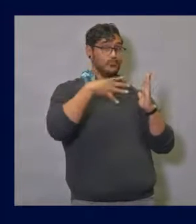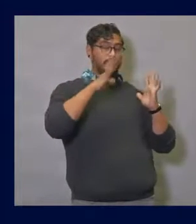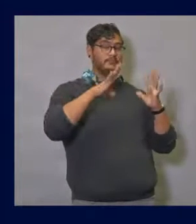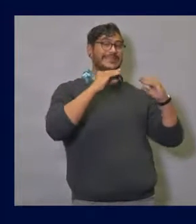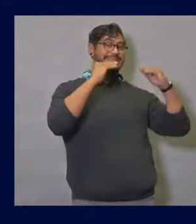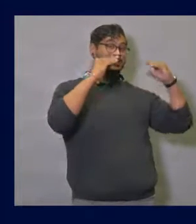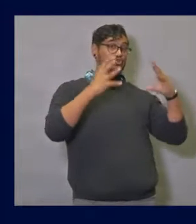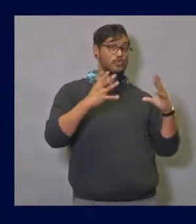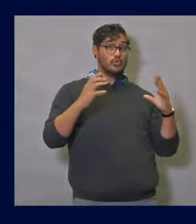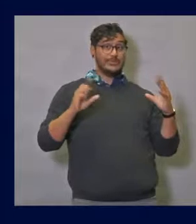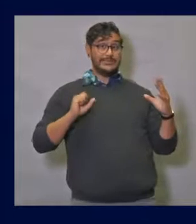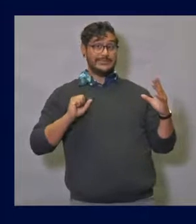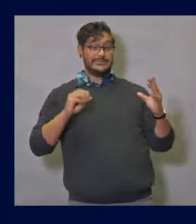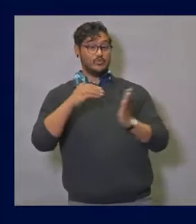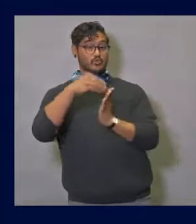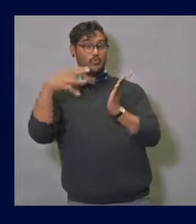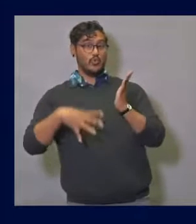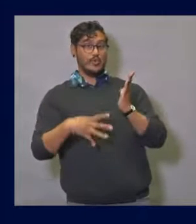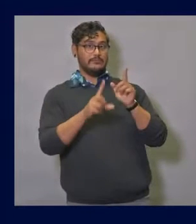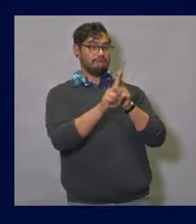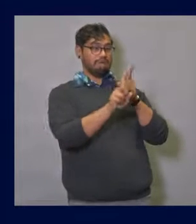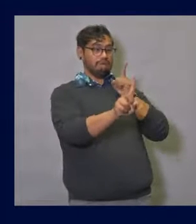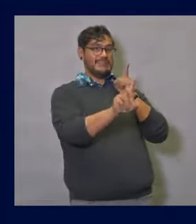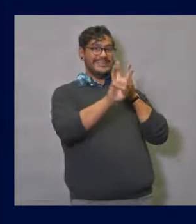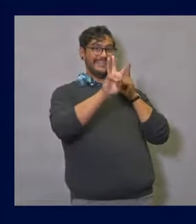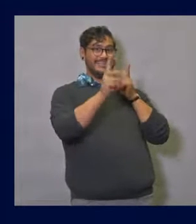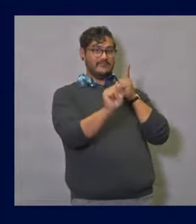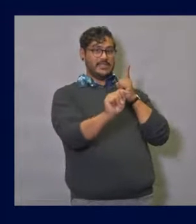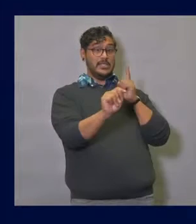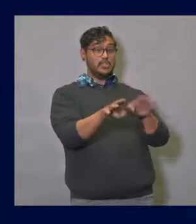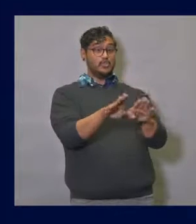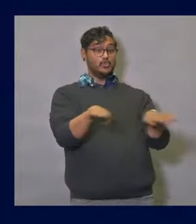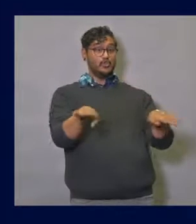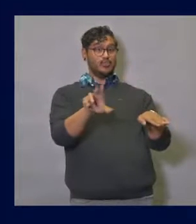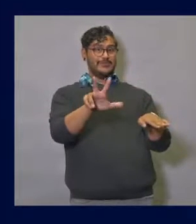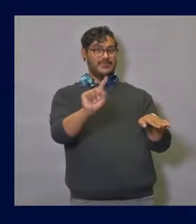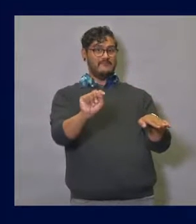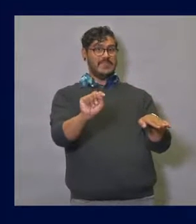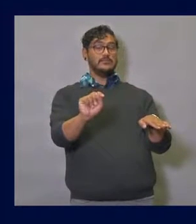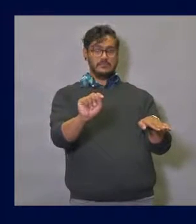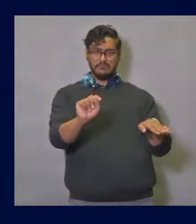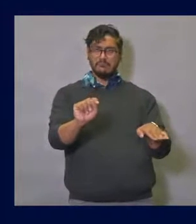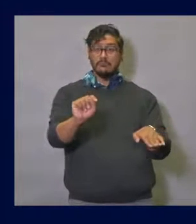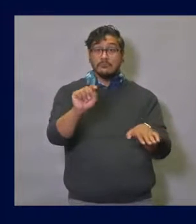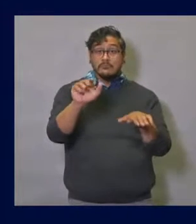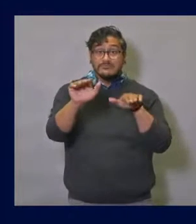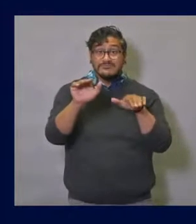FROM STUDENTS AND OTHER STAFF.